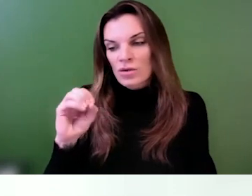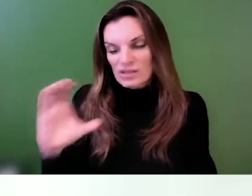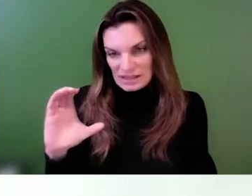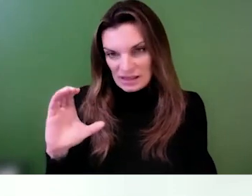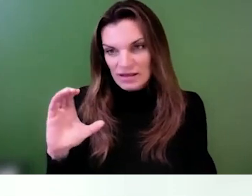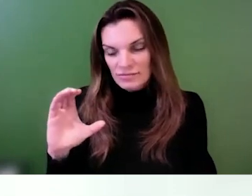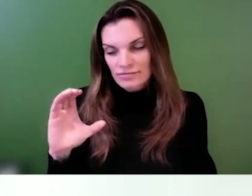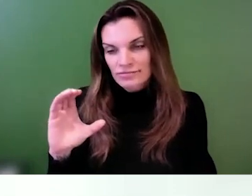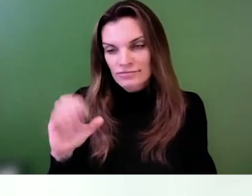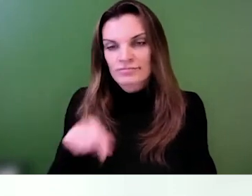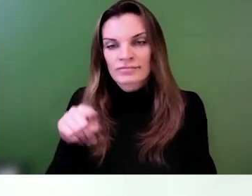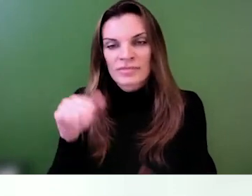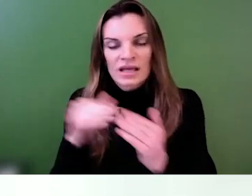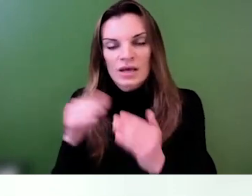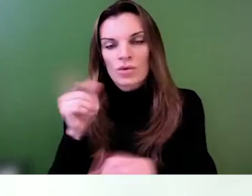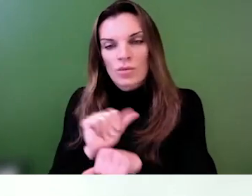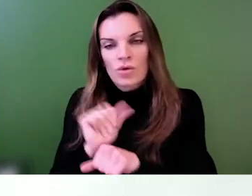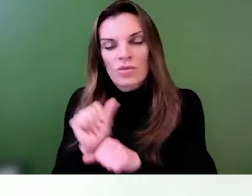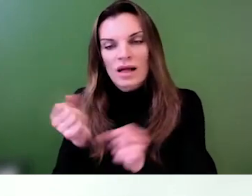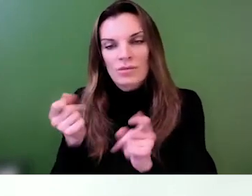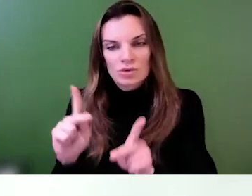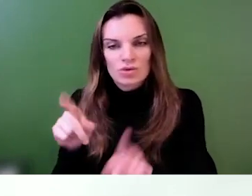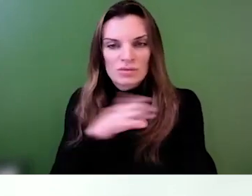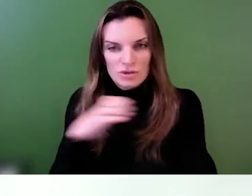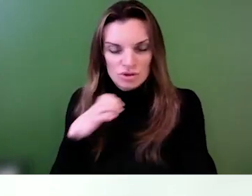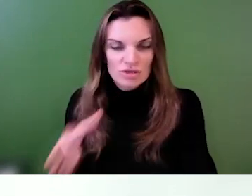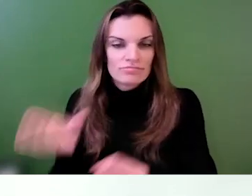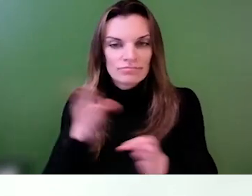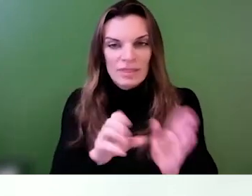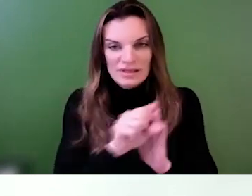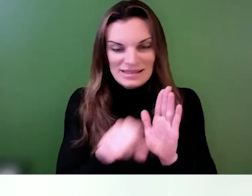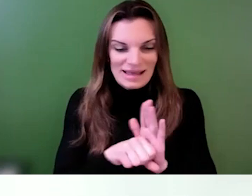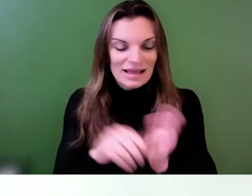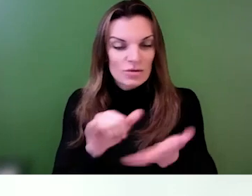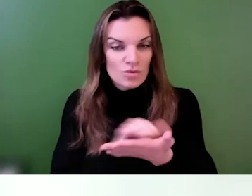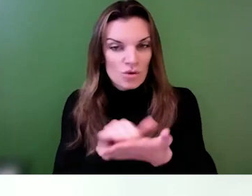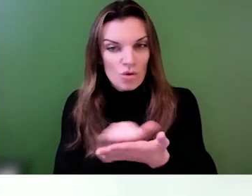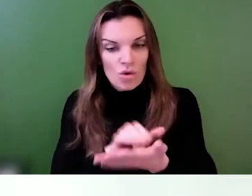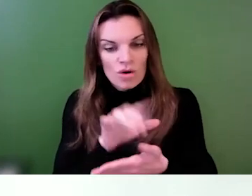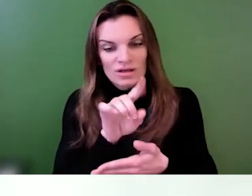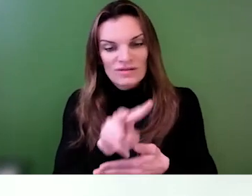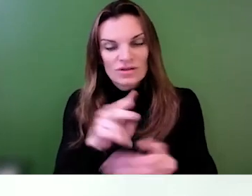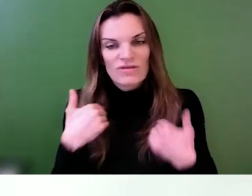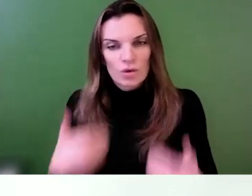Equal Employment Opportunity Commission or for the state the New York State division of human rights. Or for New York City